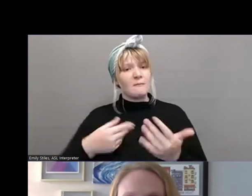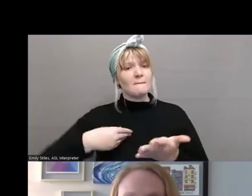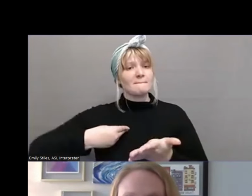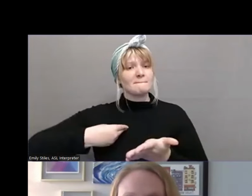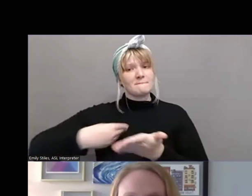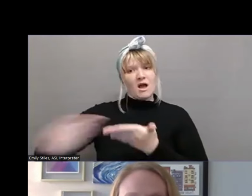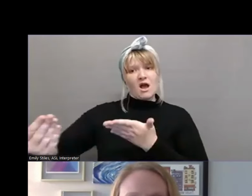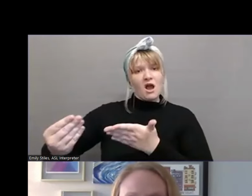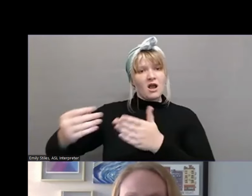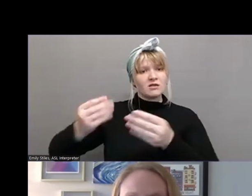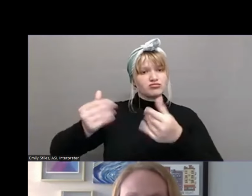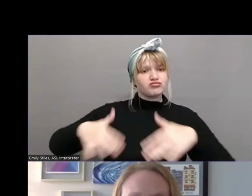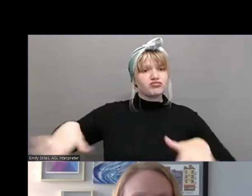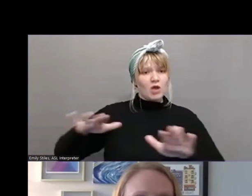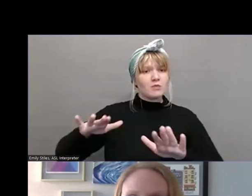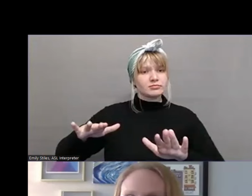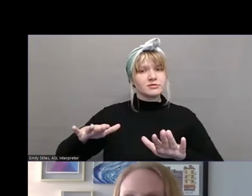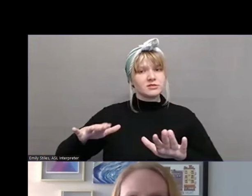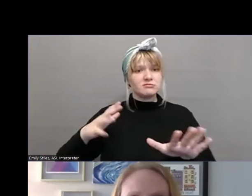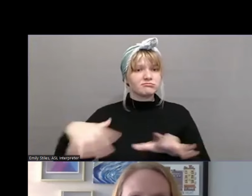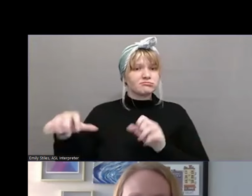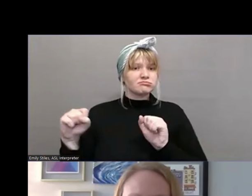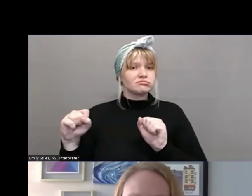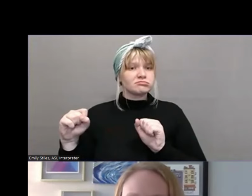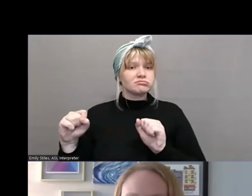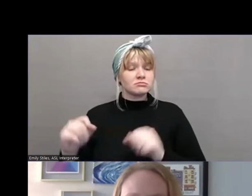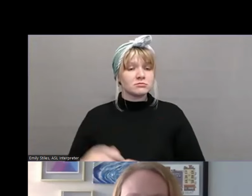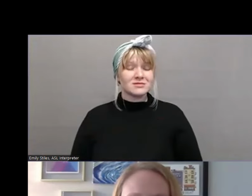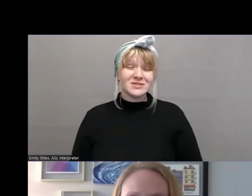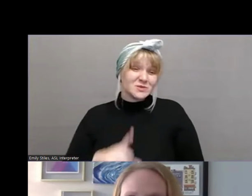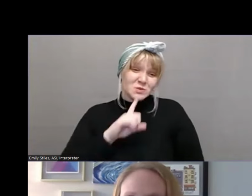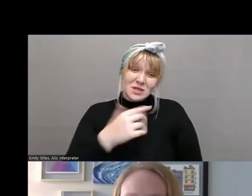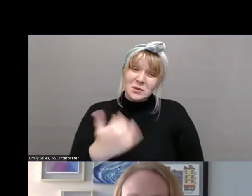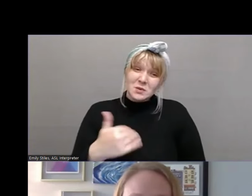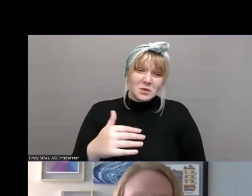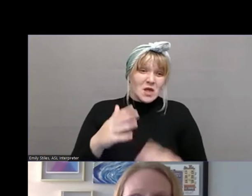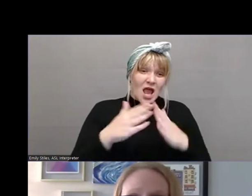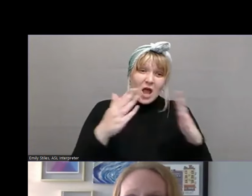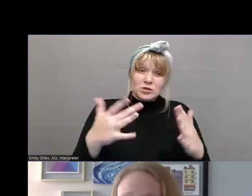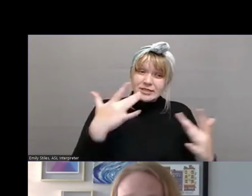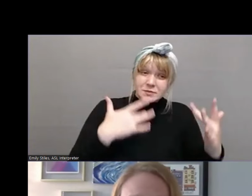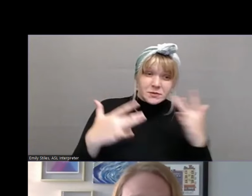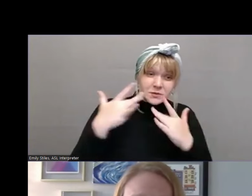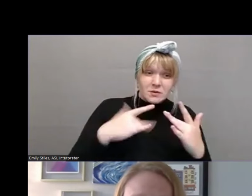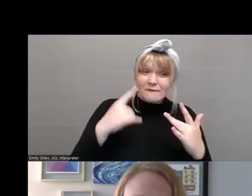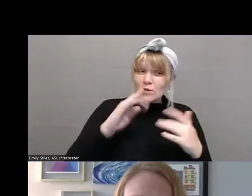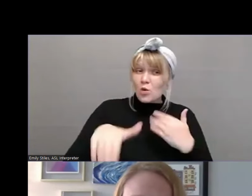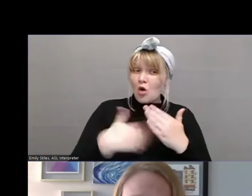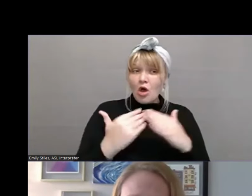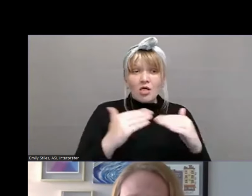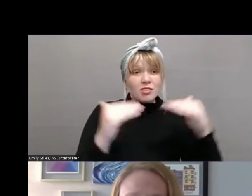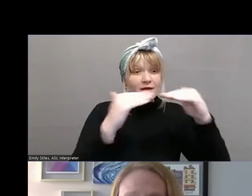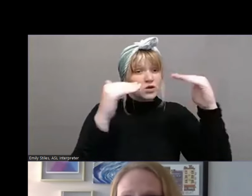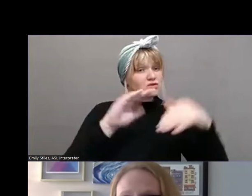Just because there is such a lack of housing at all levels, and for all different types of populations right now.